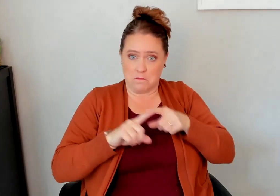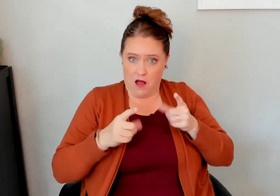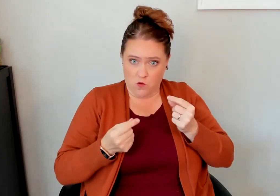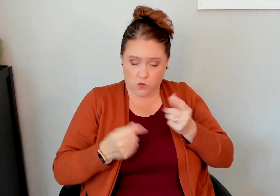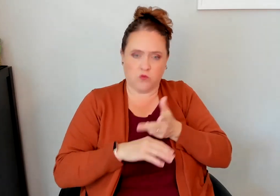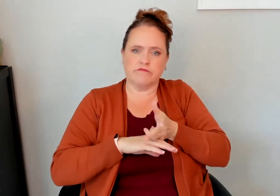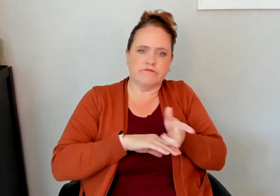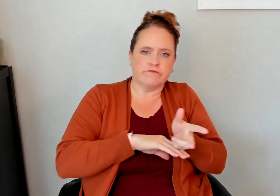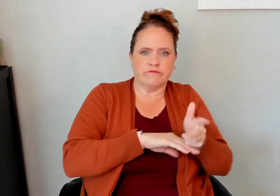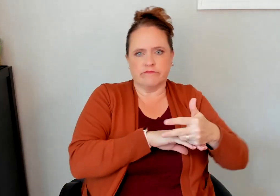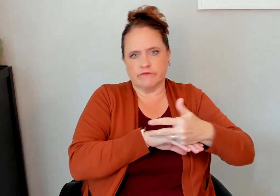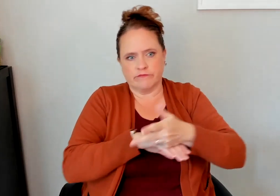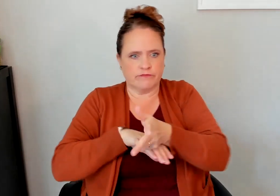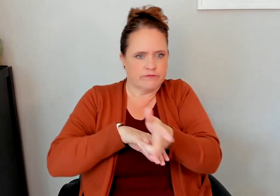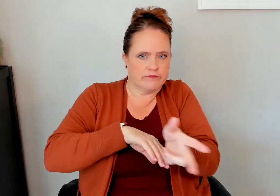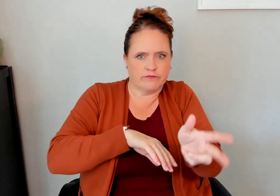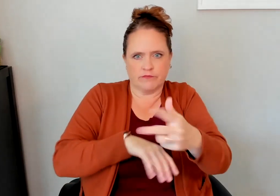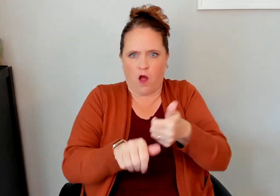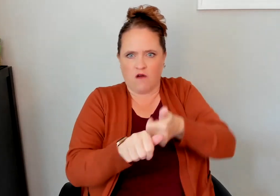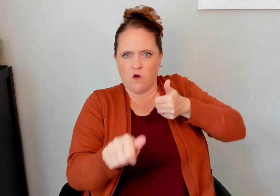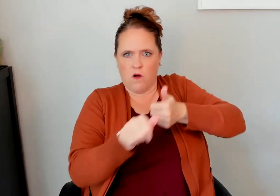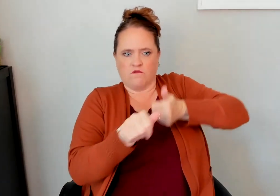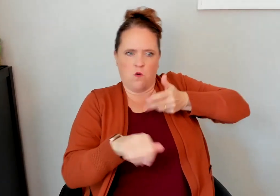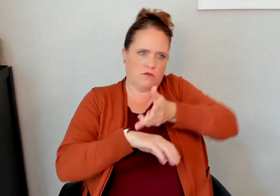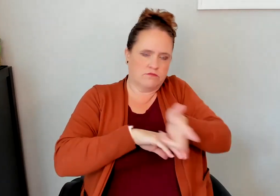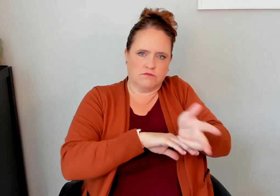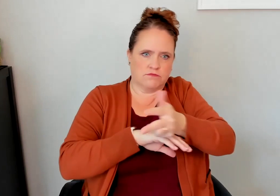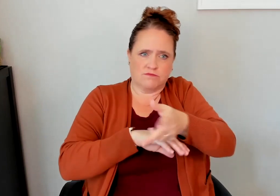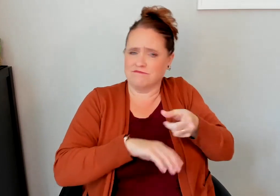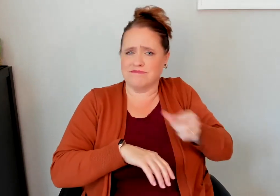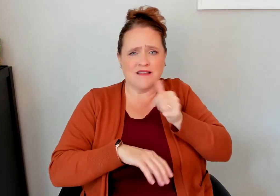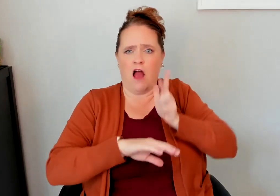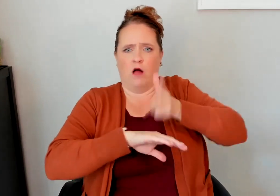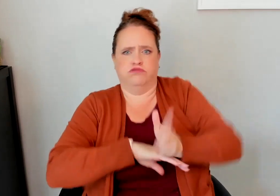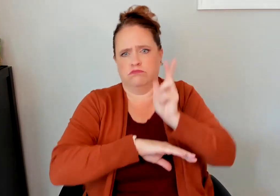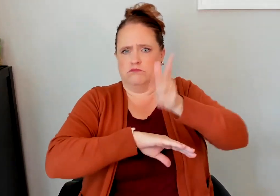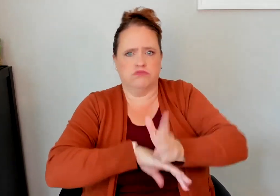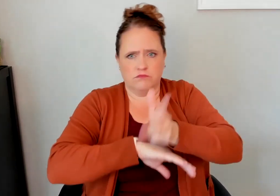the driver drives very slowly and maneuvers around those potholes. our driver did not drive through